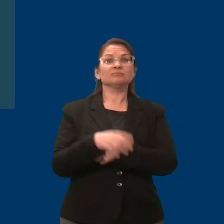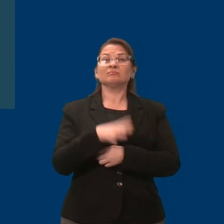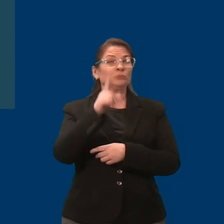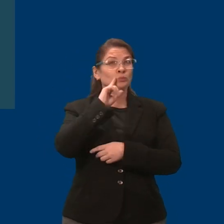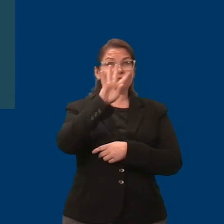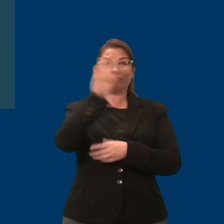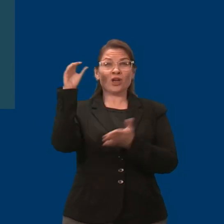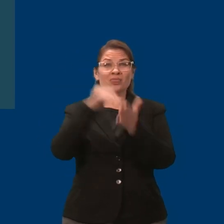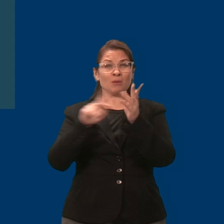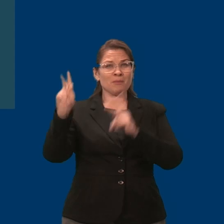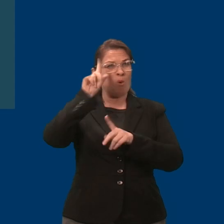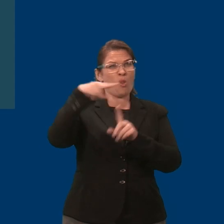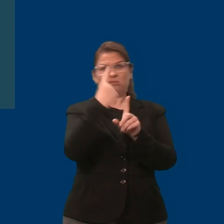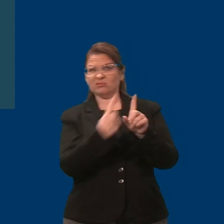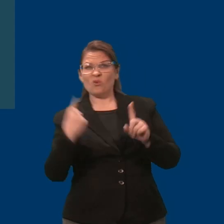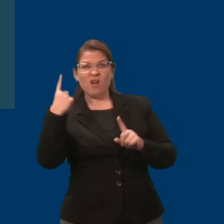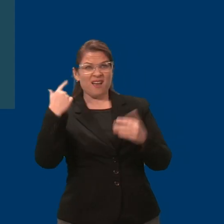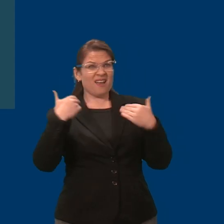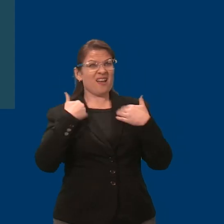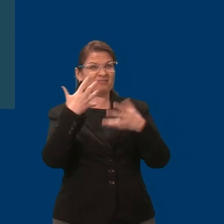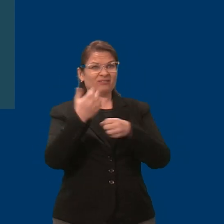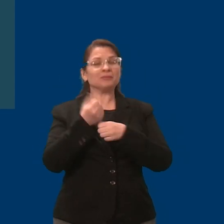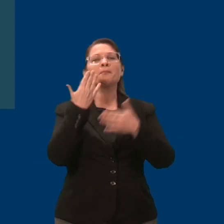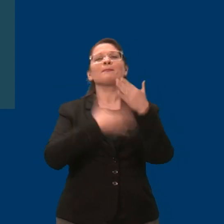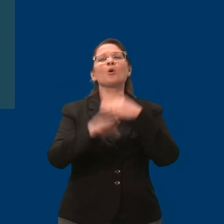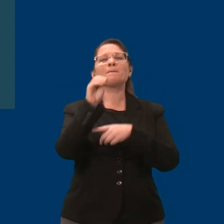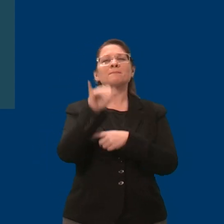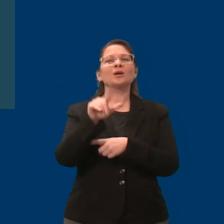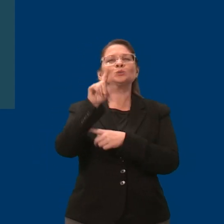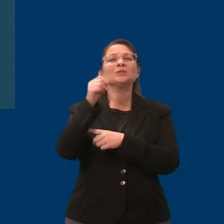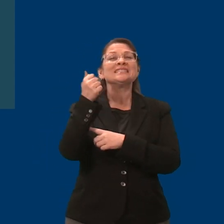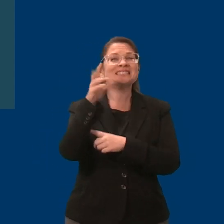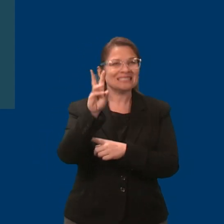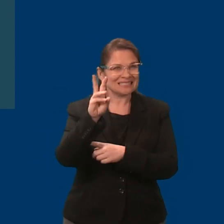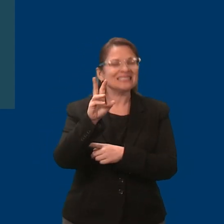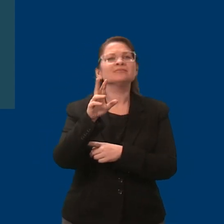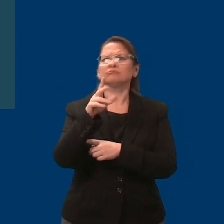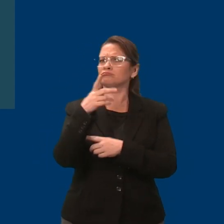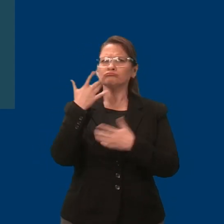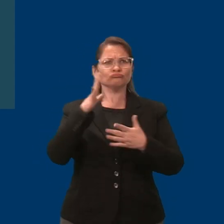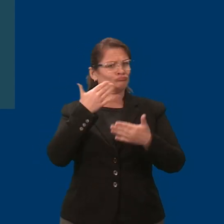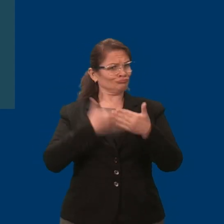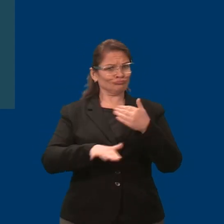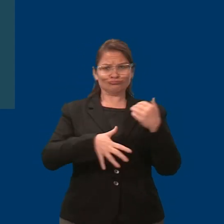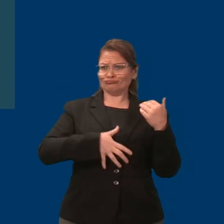In all senses, it was a normal pregnancy and delivery. As Leo turned three months, he developed feeding issues.